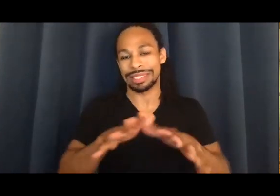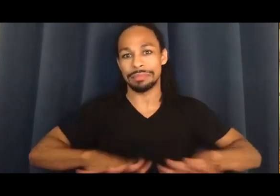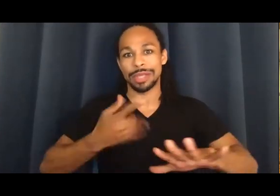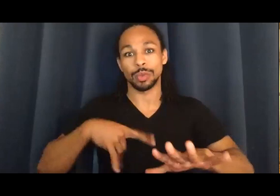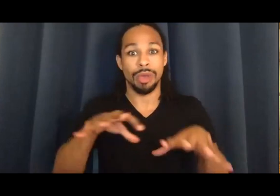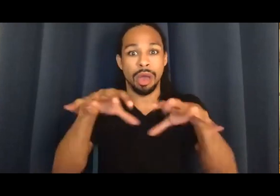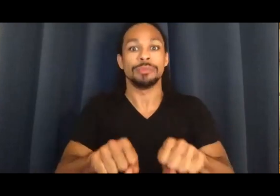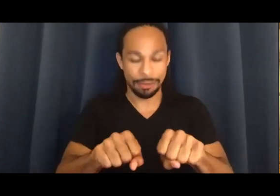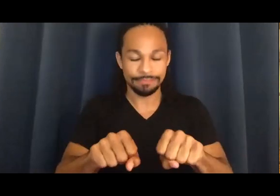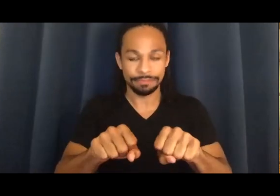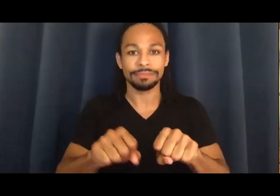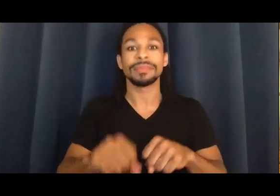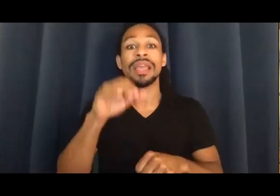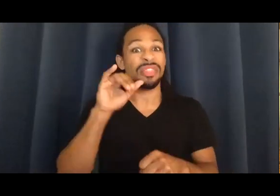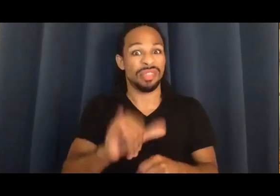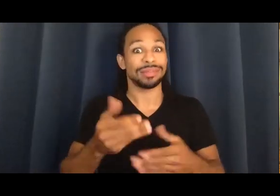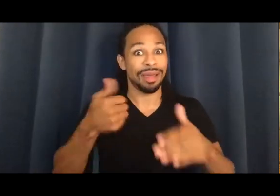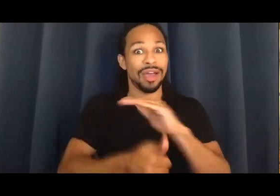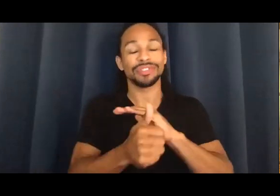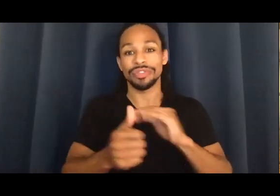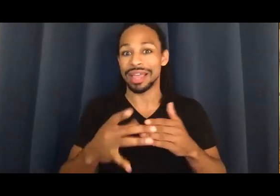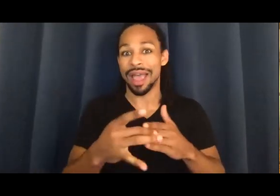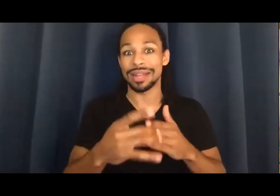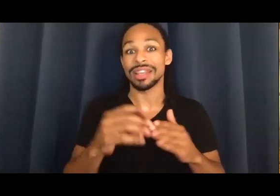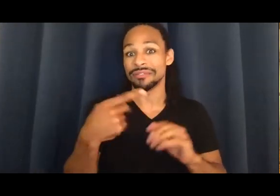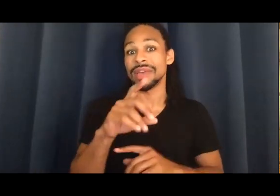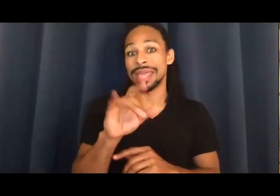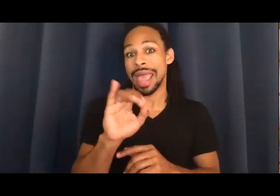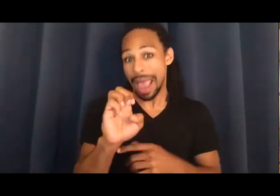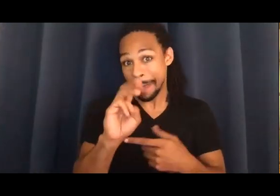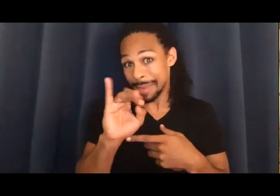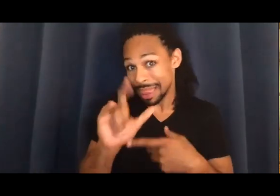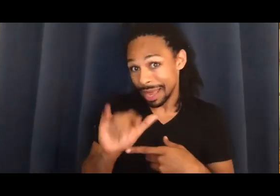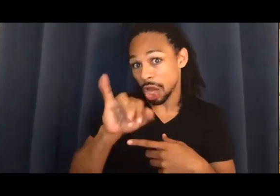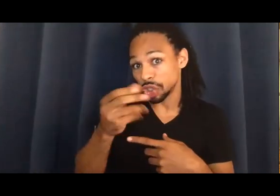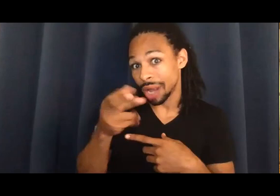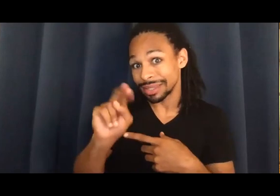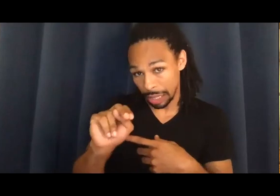the guidance of indigenous dance artists and activist Emily Johnson, to ensure we embody